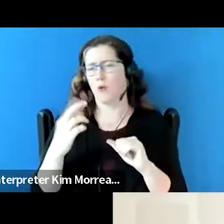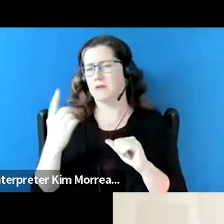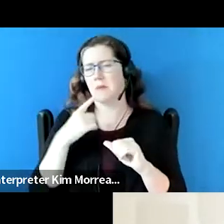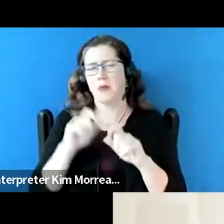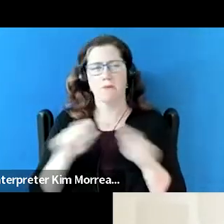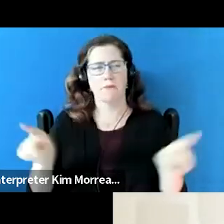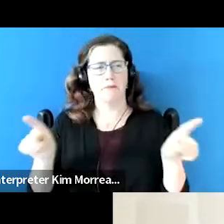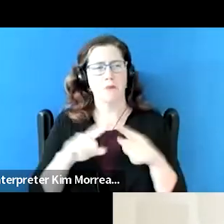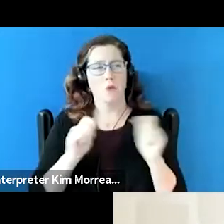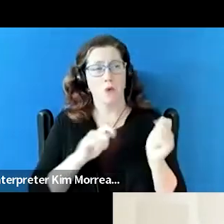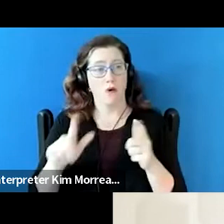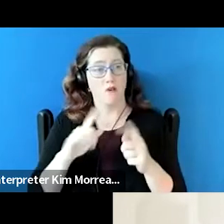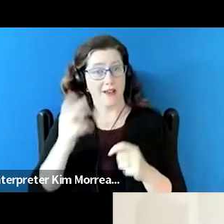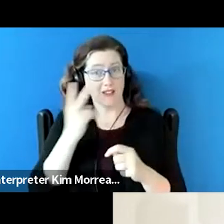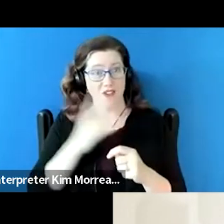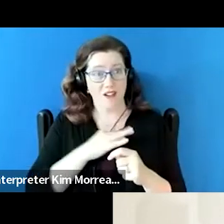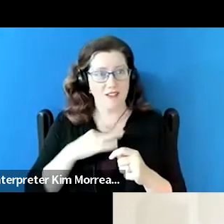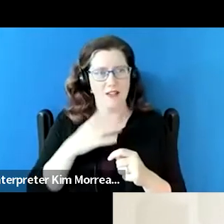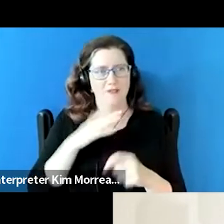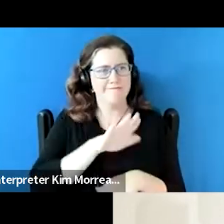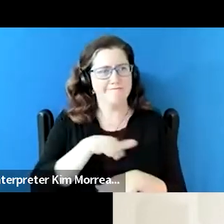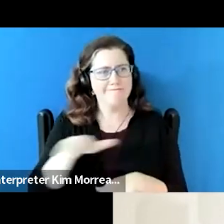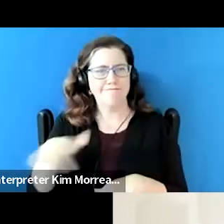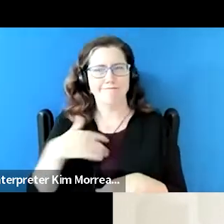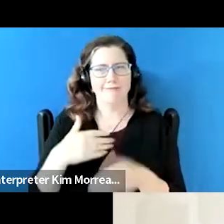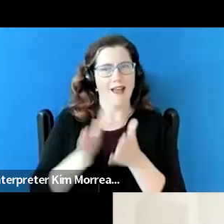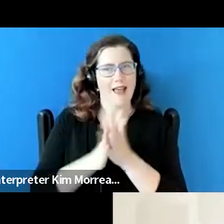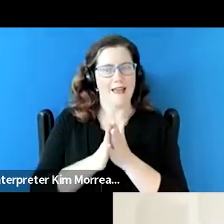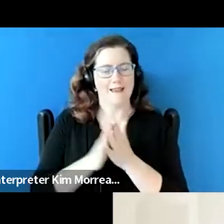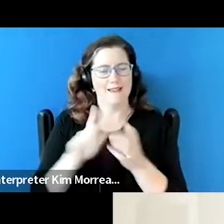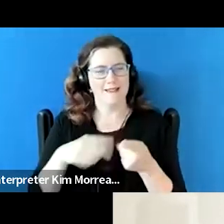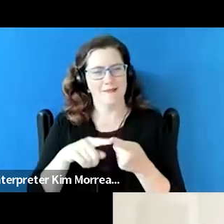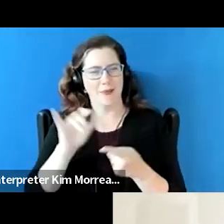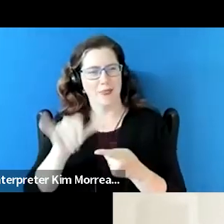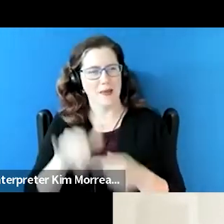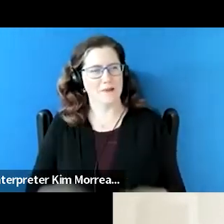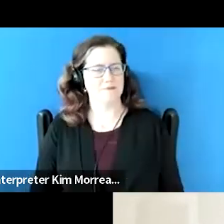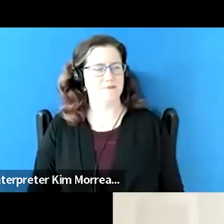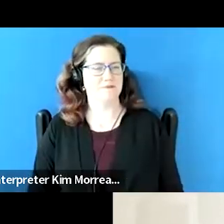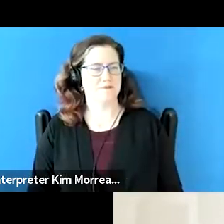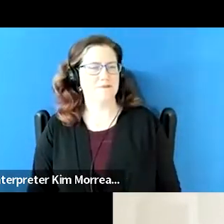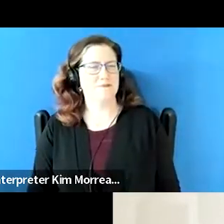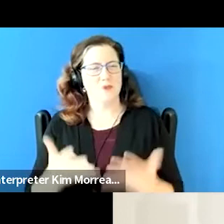and then if I saw staff, I would kind of ask them about that. So trying to kind of make that personal,